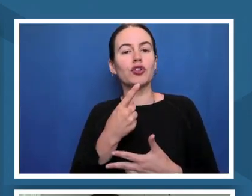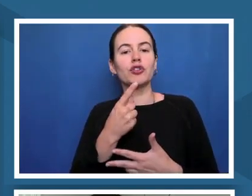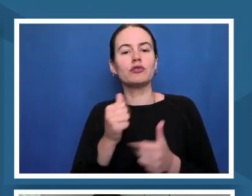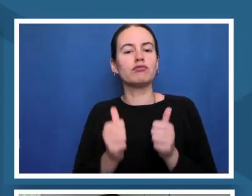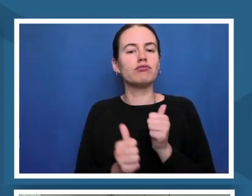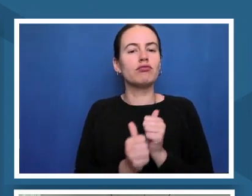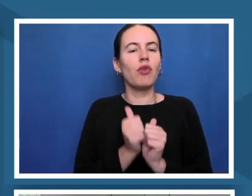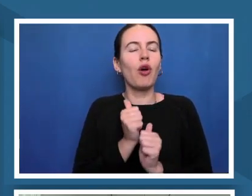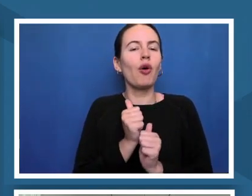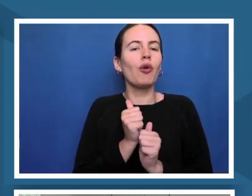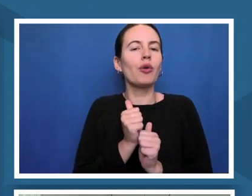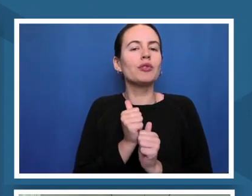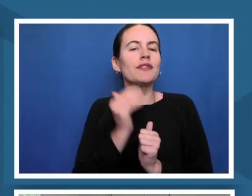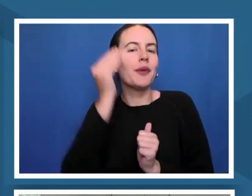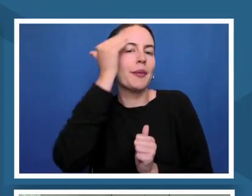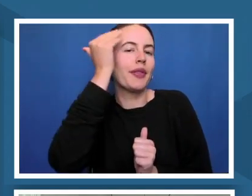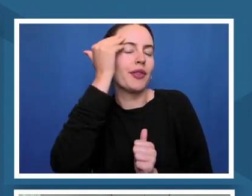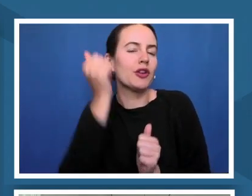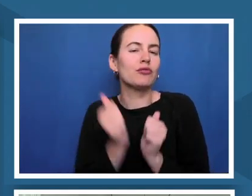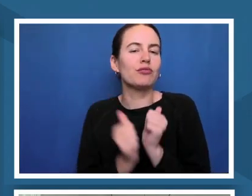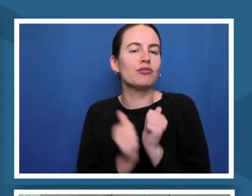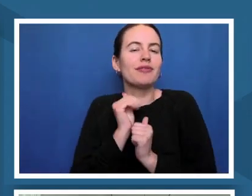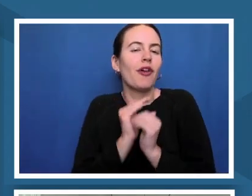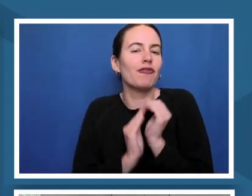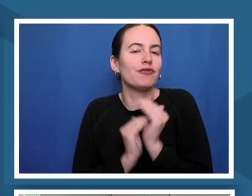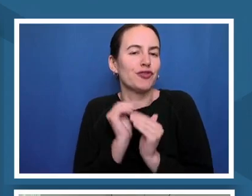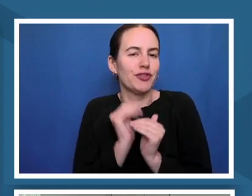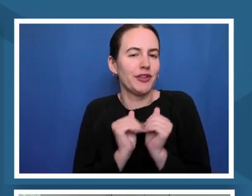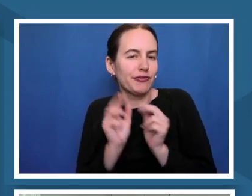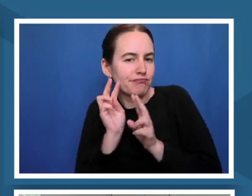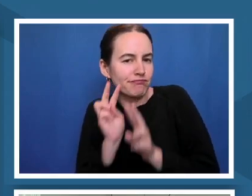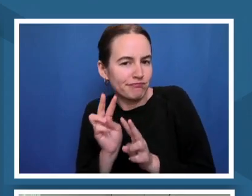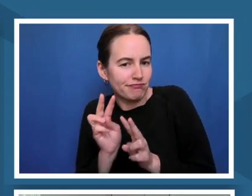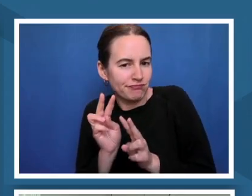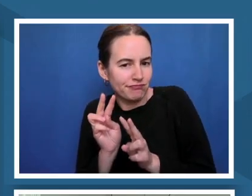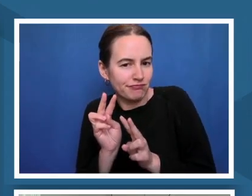or familiar